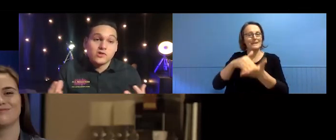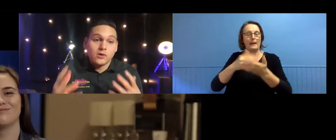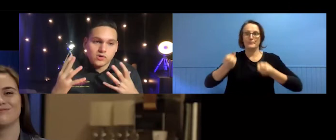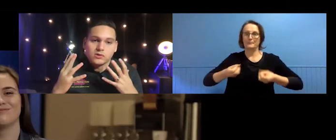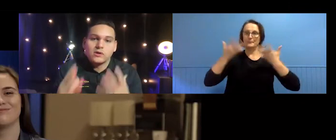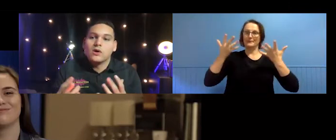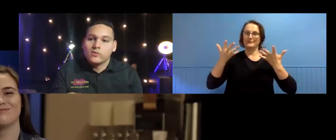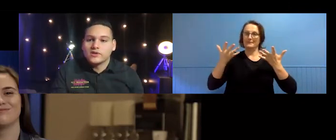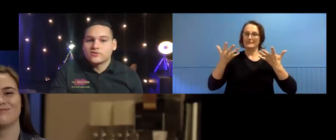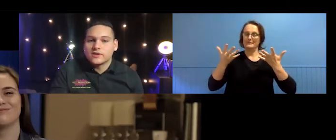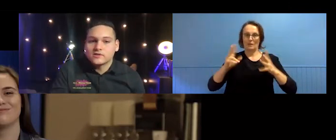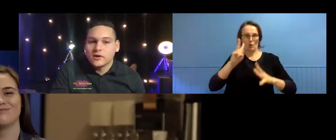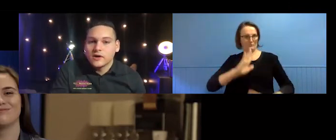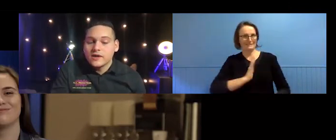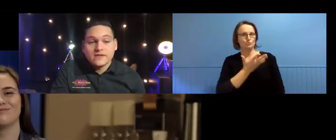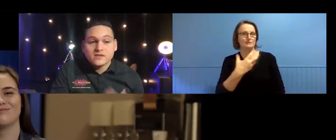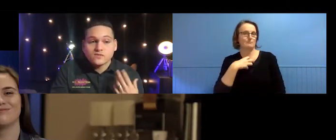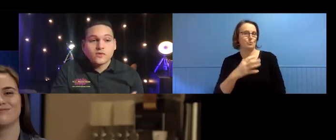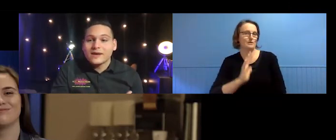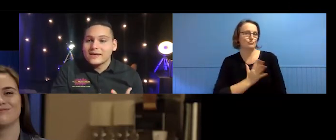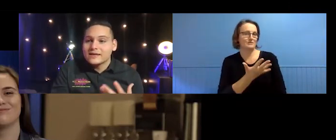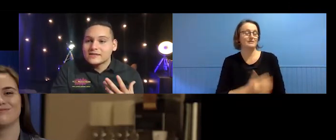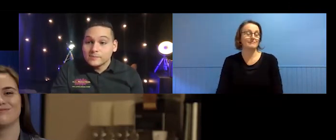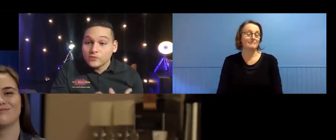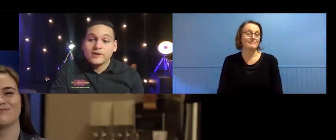shot look a lot more interesting. These are some really simple things